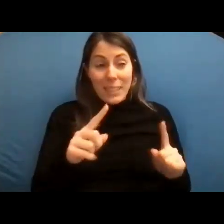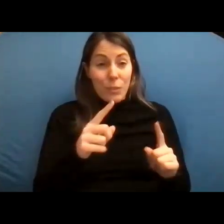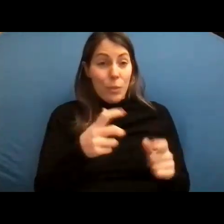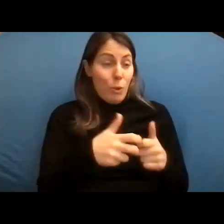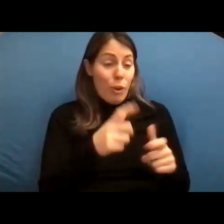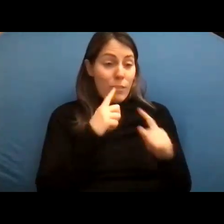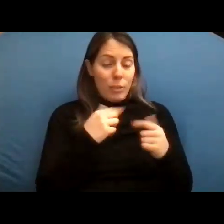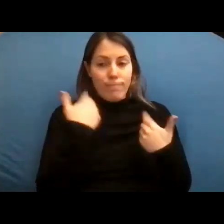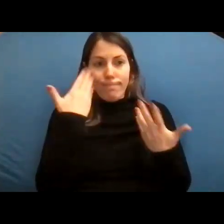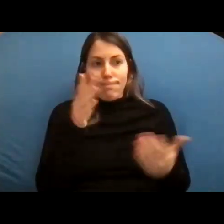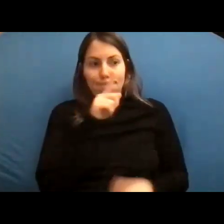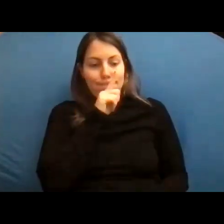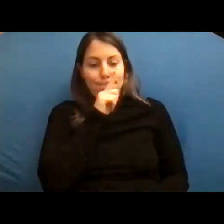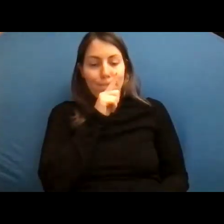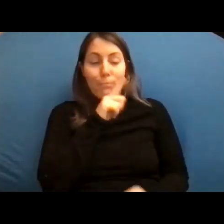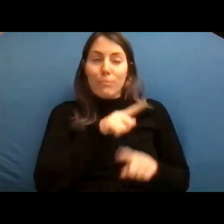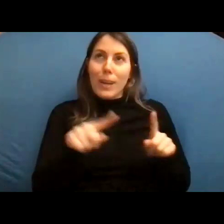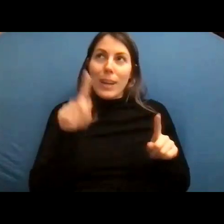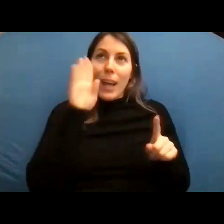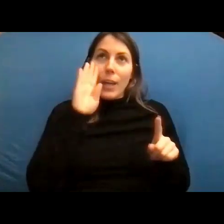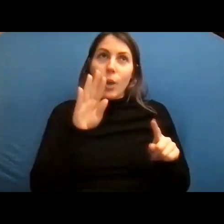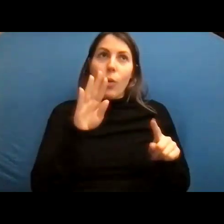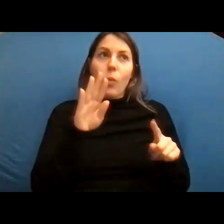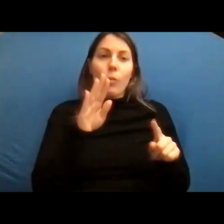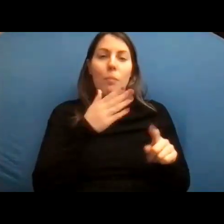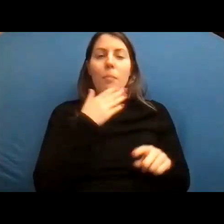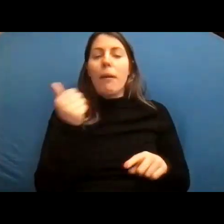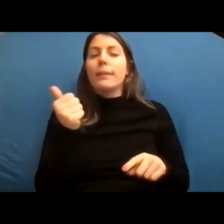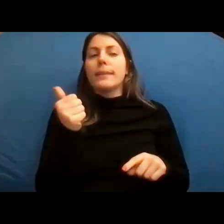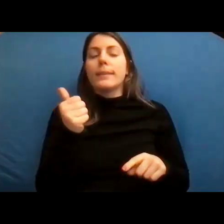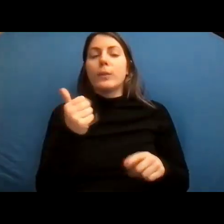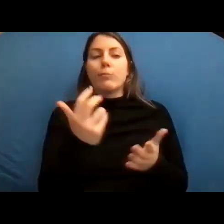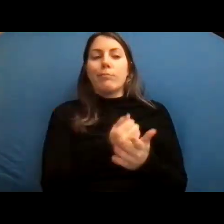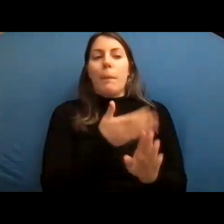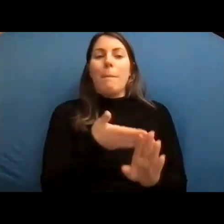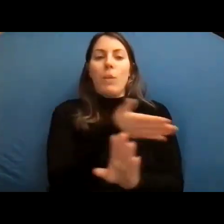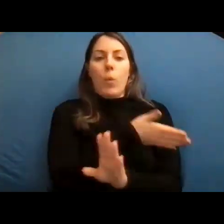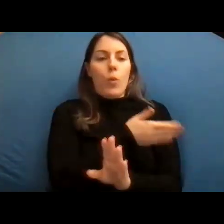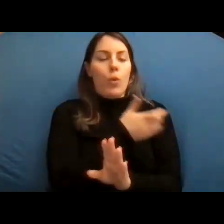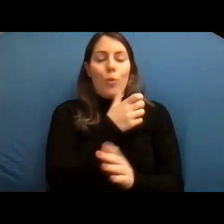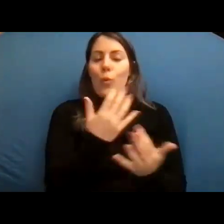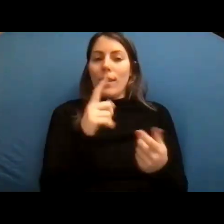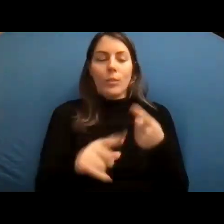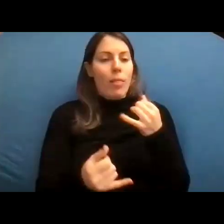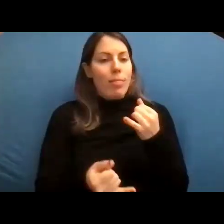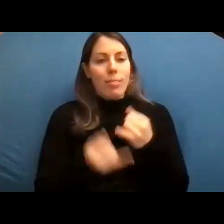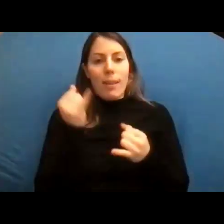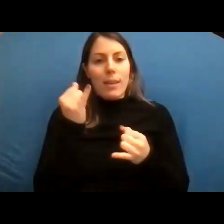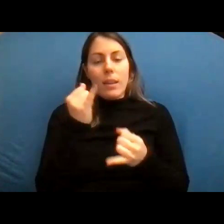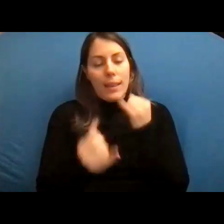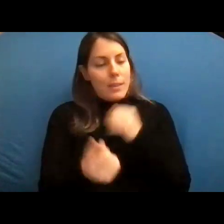difficult that conversation would be for you, but I do know that you would not want to wait until just, you know,